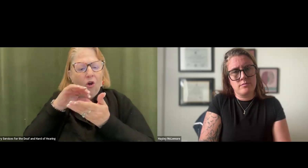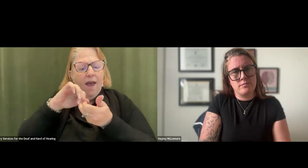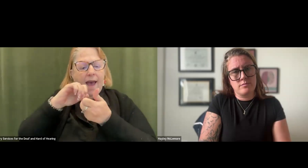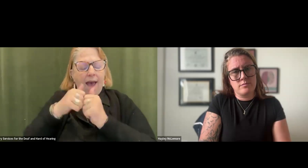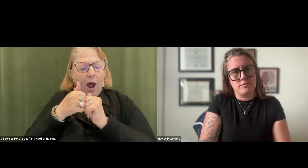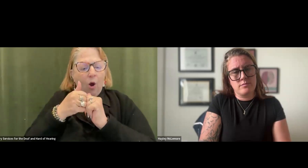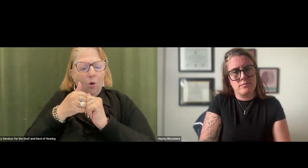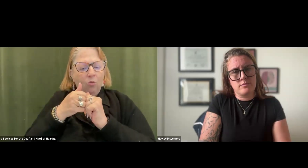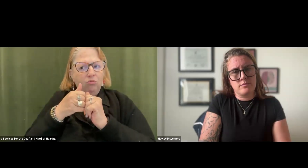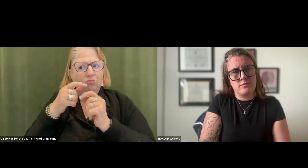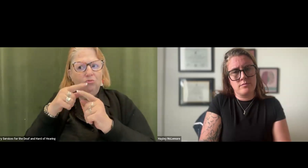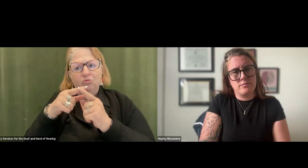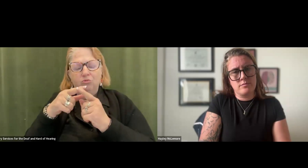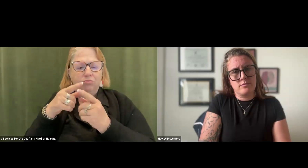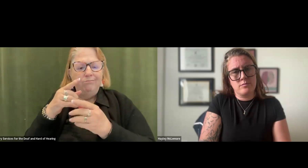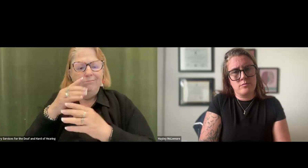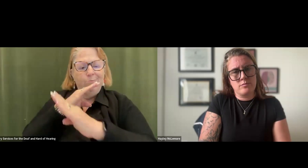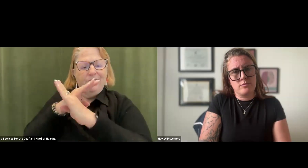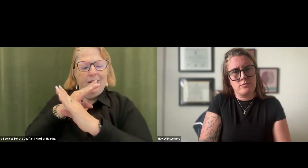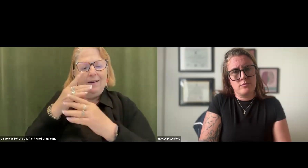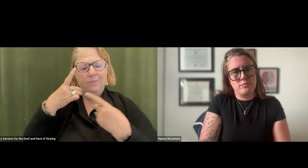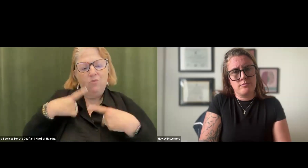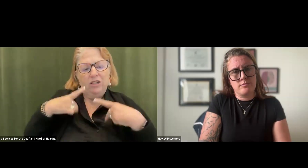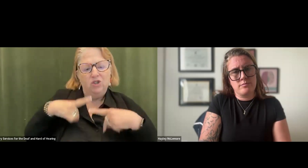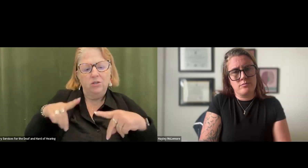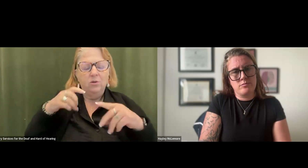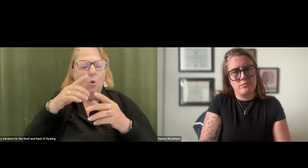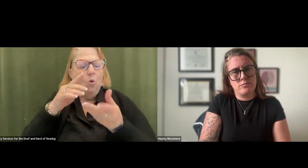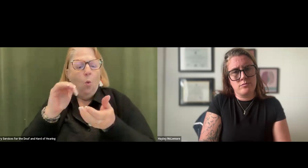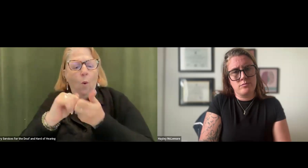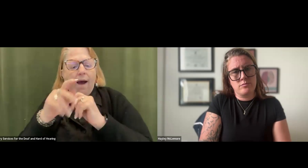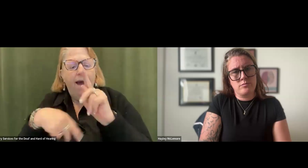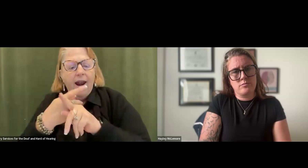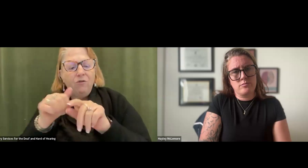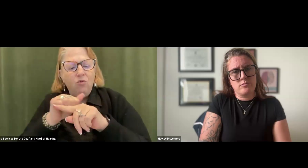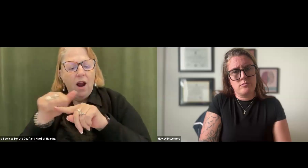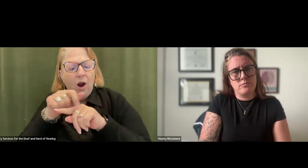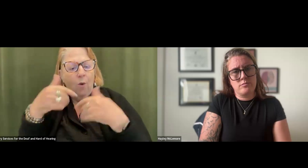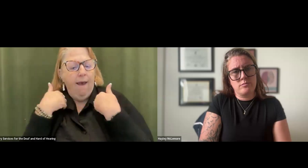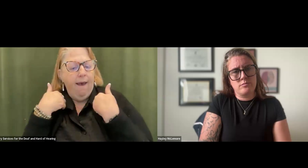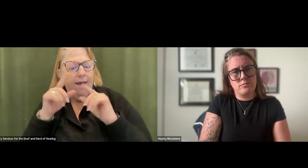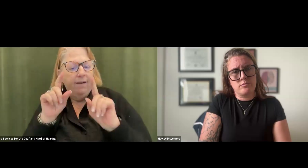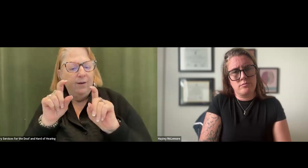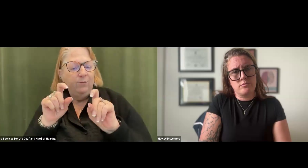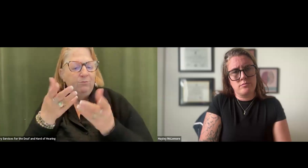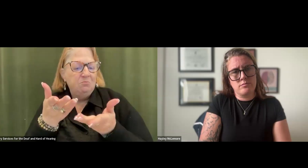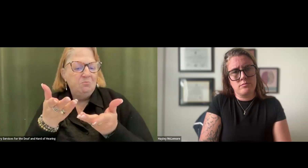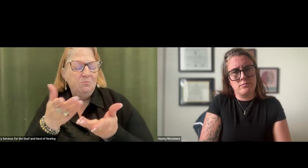any sort of training on how to prevent depression,